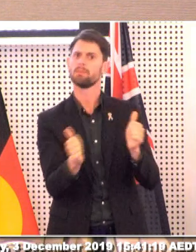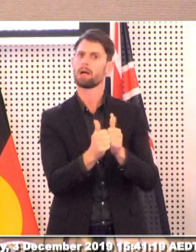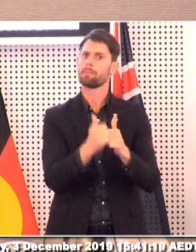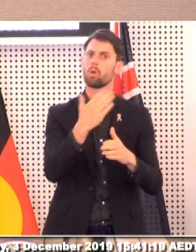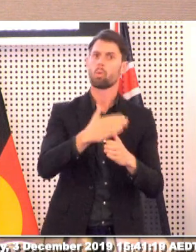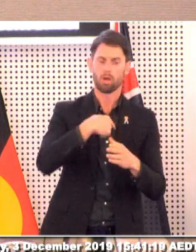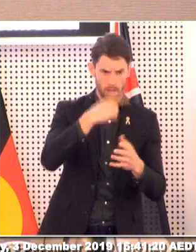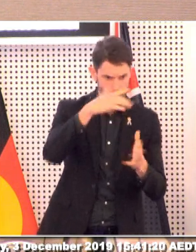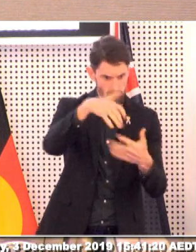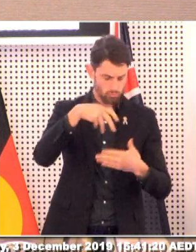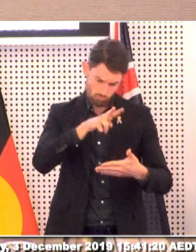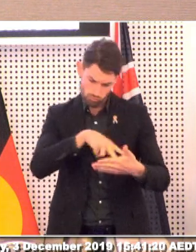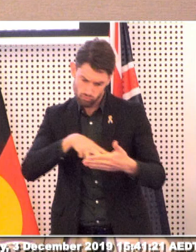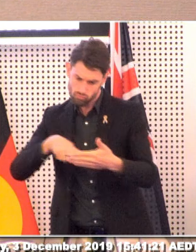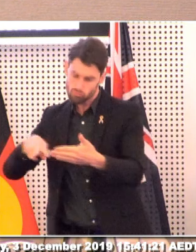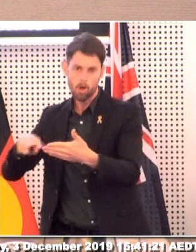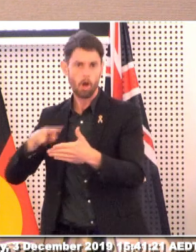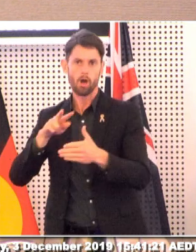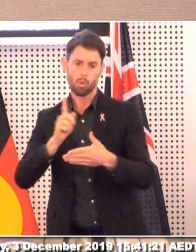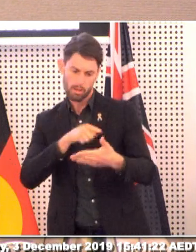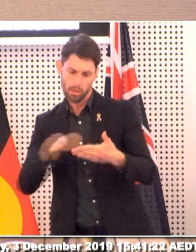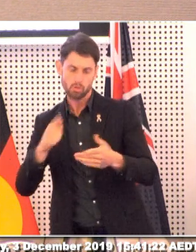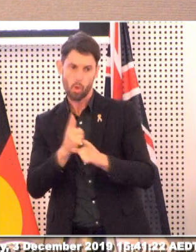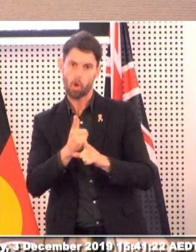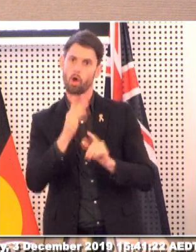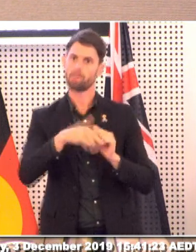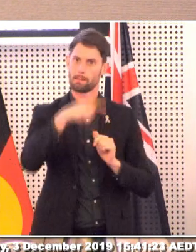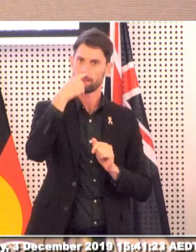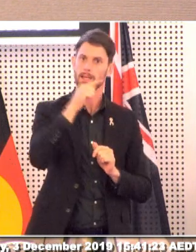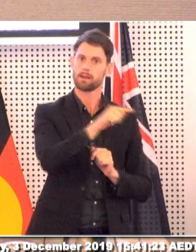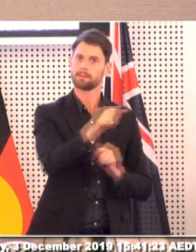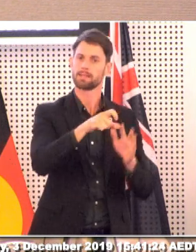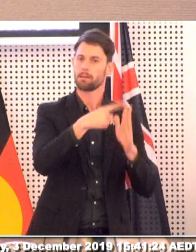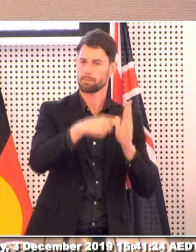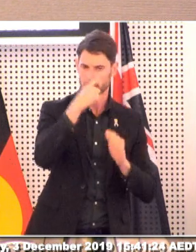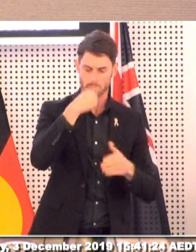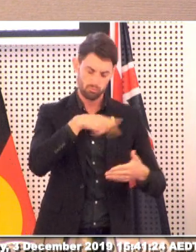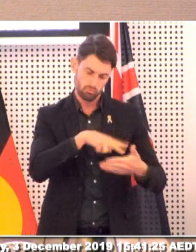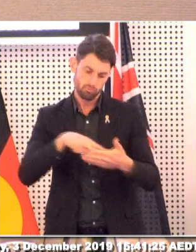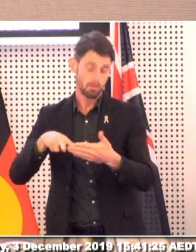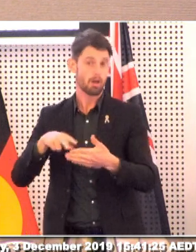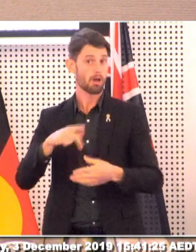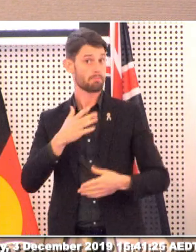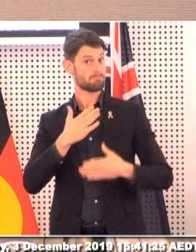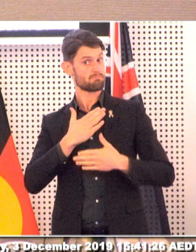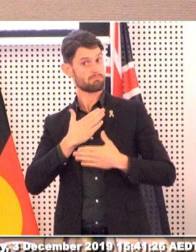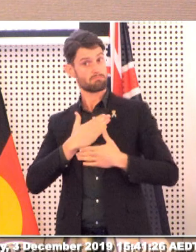residents. I like to approach it from a personal viewpoint of – in making those